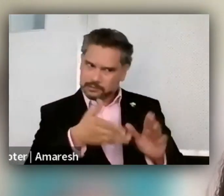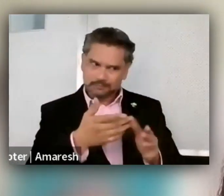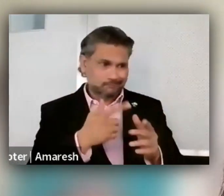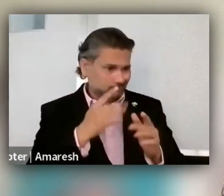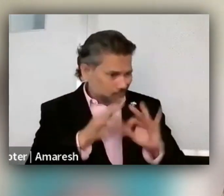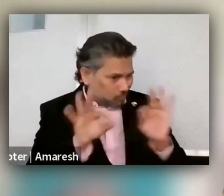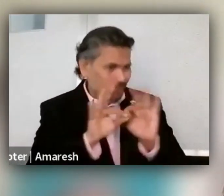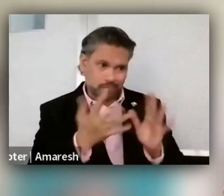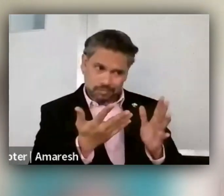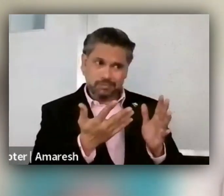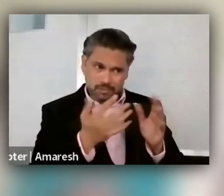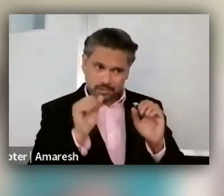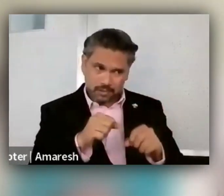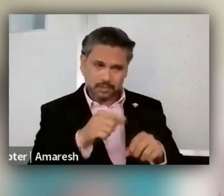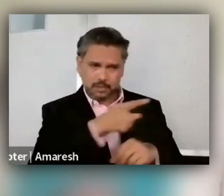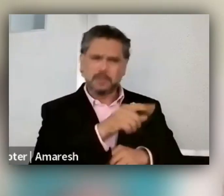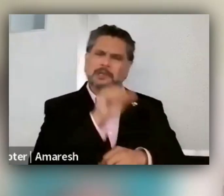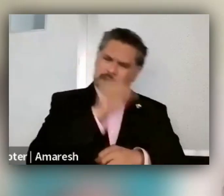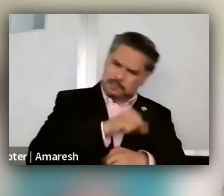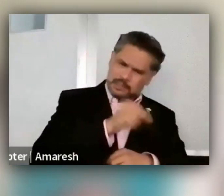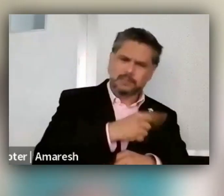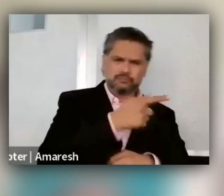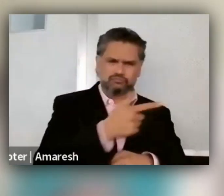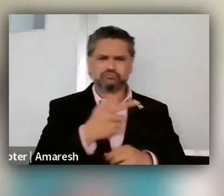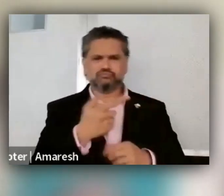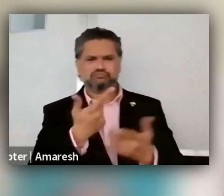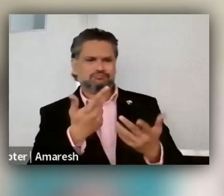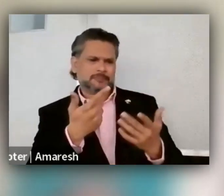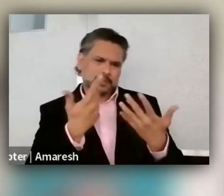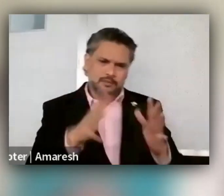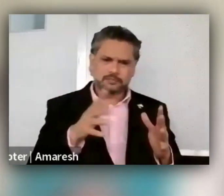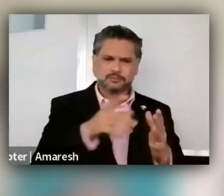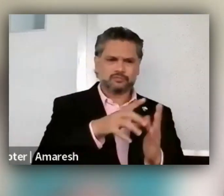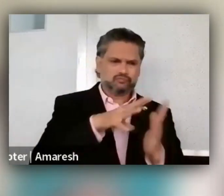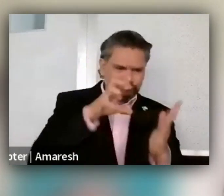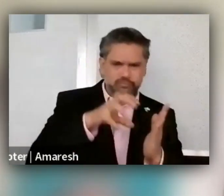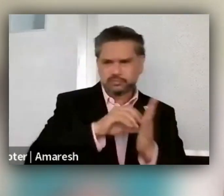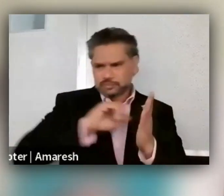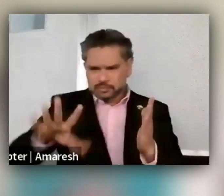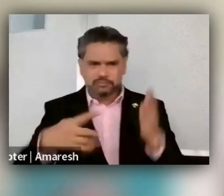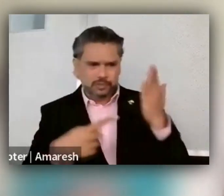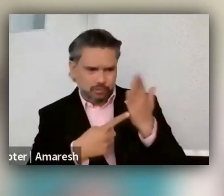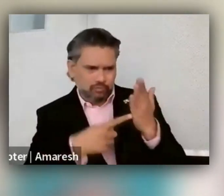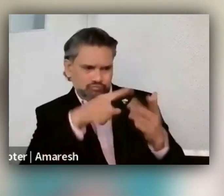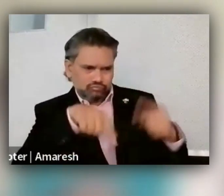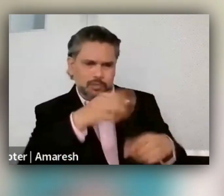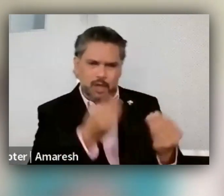Like just to make sure that they do everything with intention, that, that they do everything with